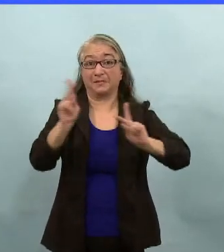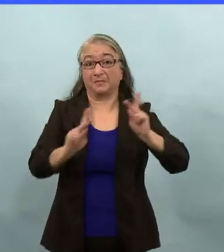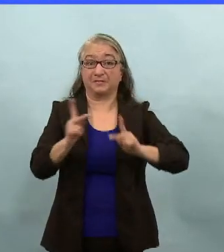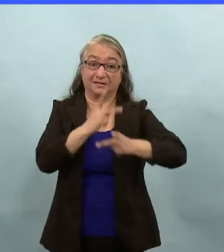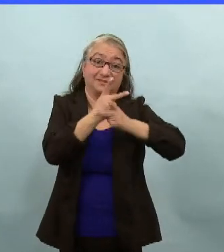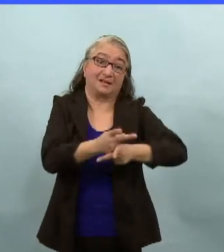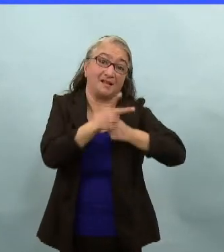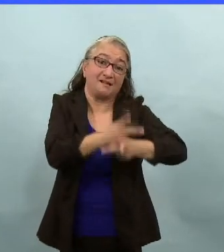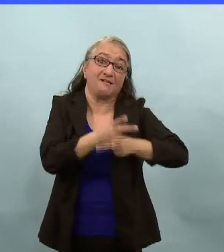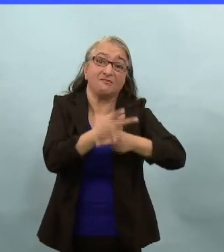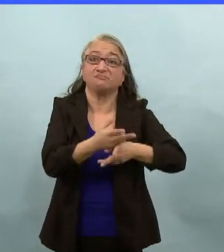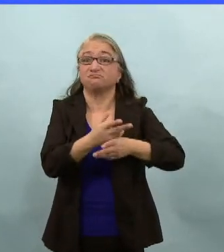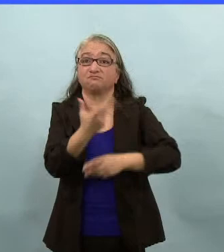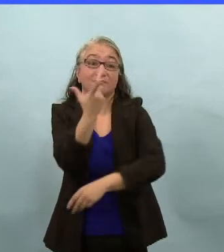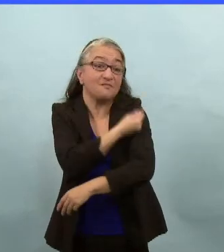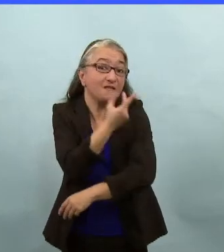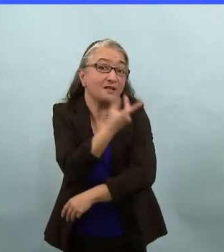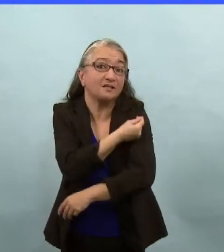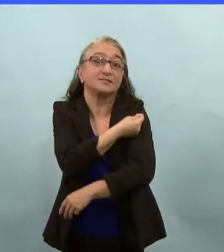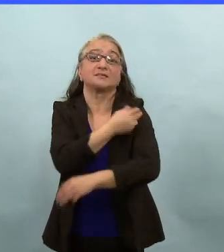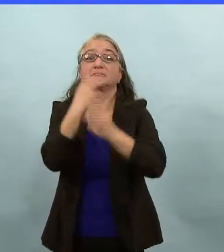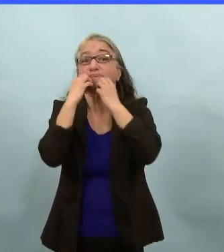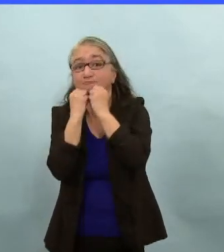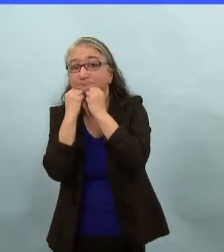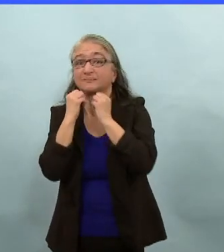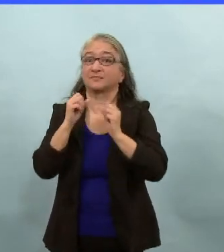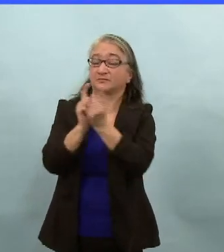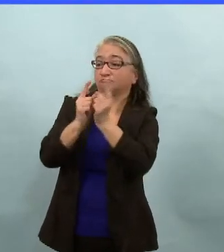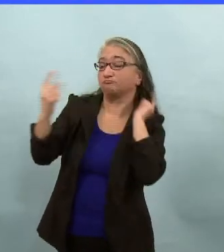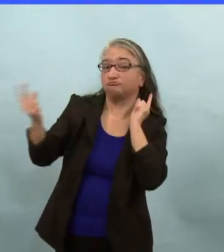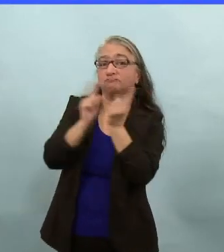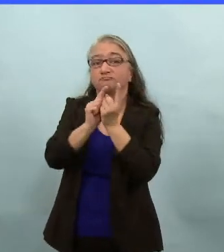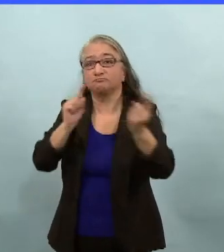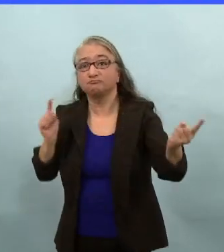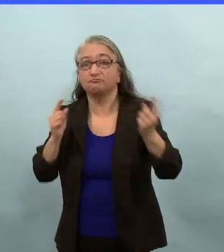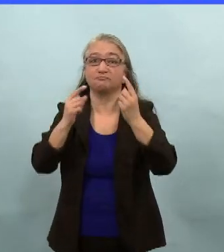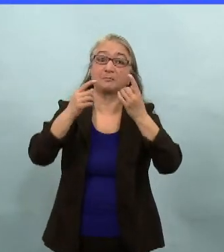get vaccinated all of these things then then they'll reduce their own risk with and and